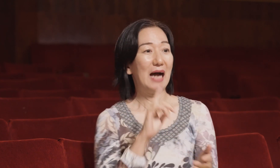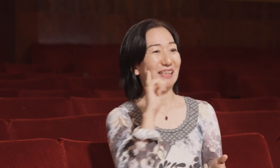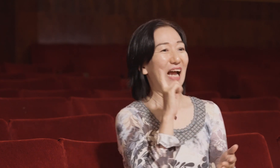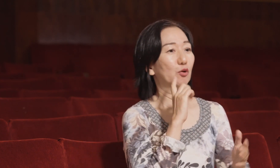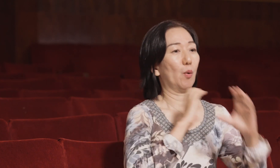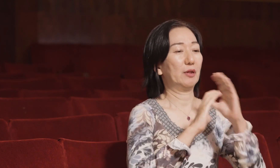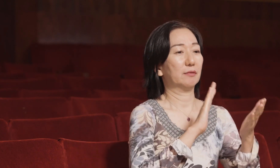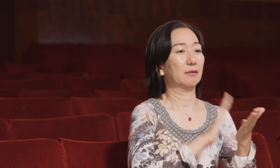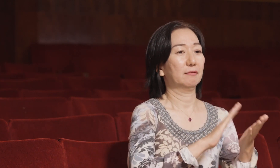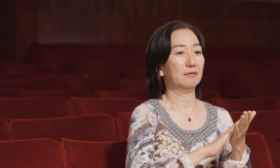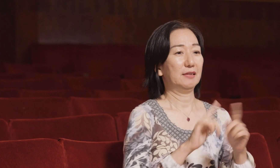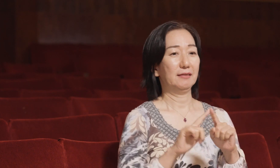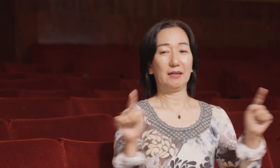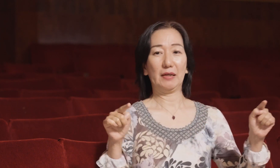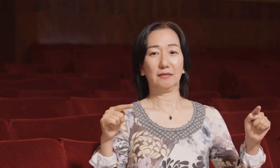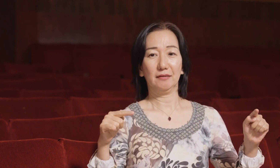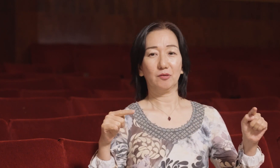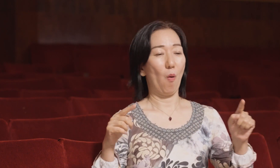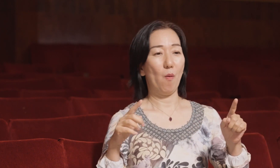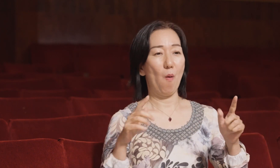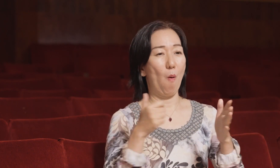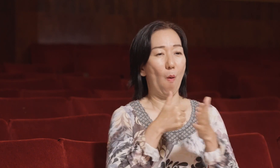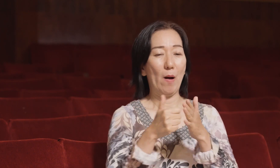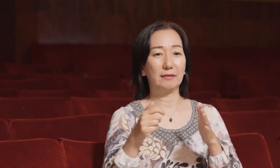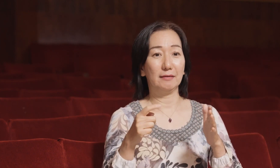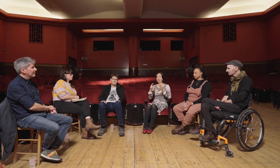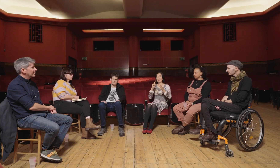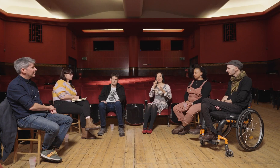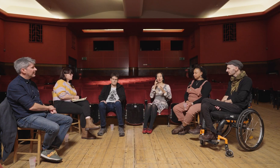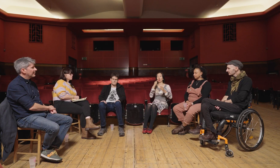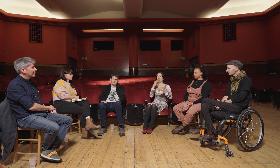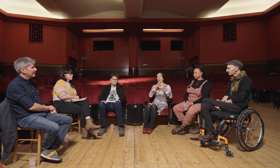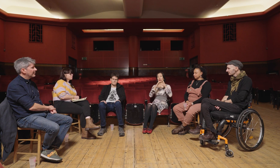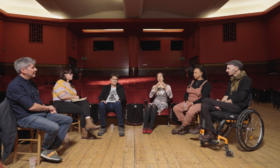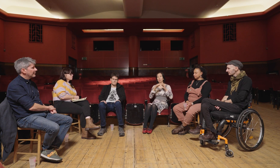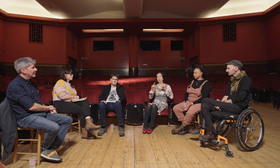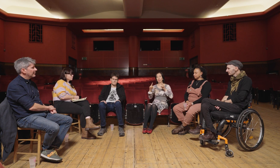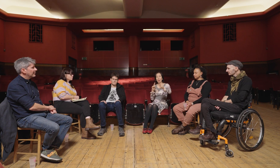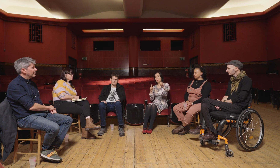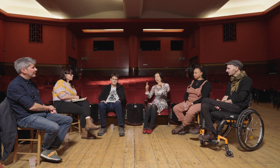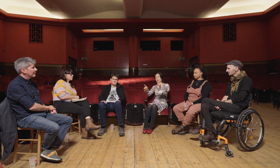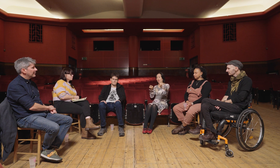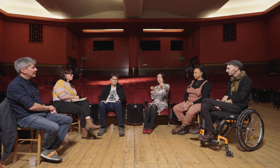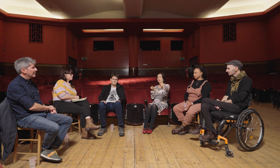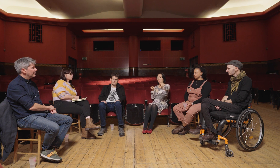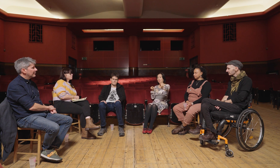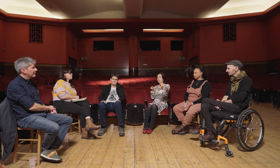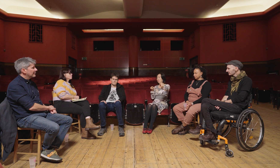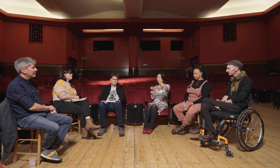But if you are trying to communicate with deaf people or hearing people, the rhythms can be very different.